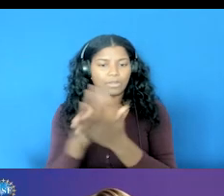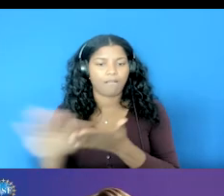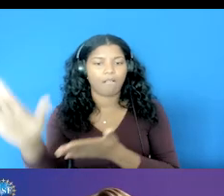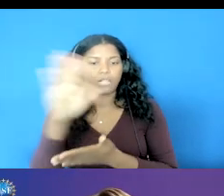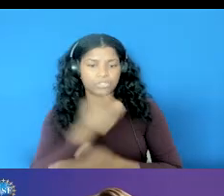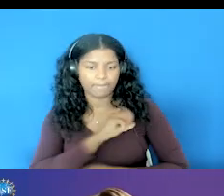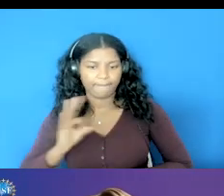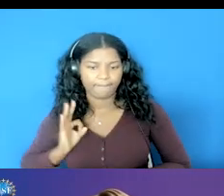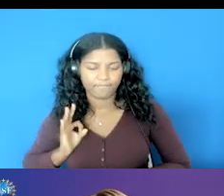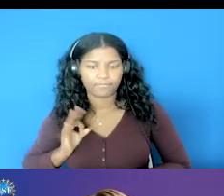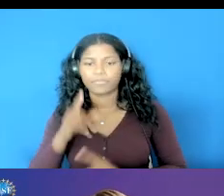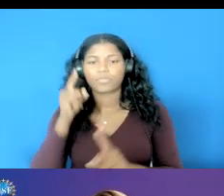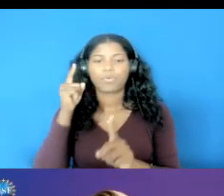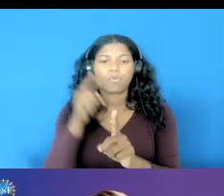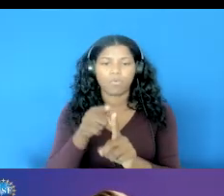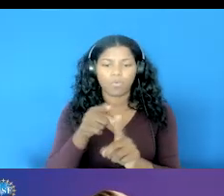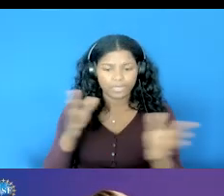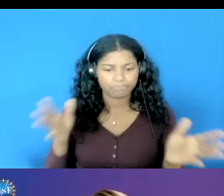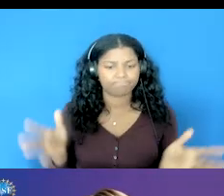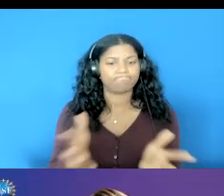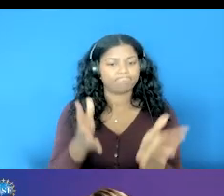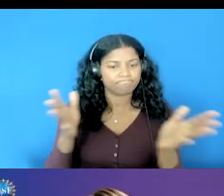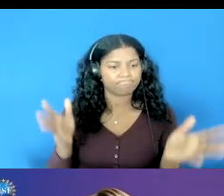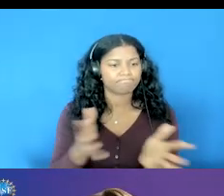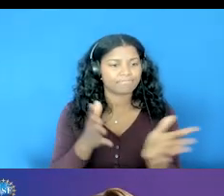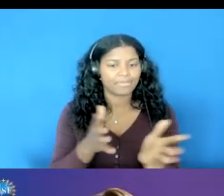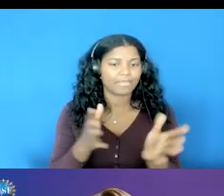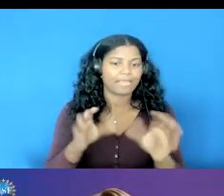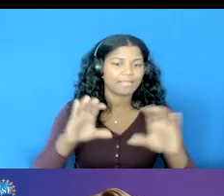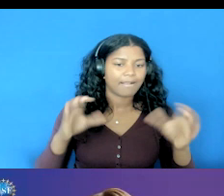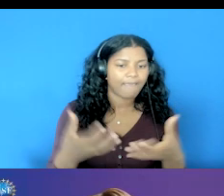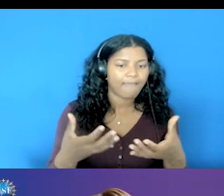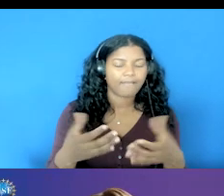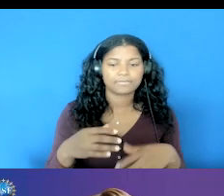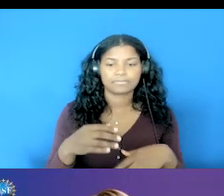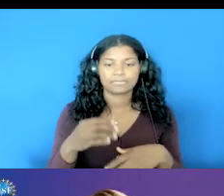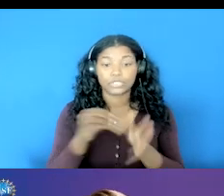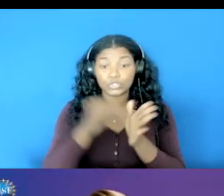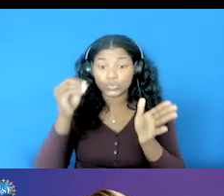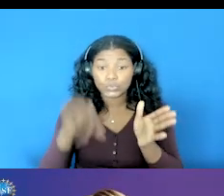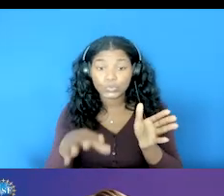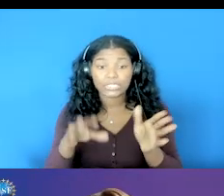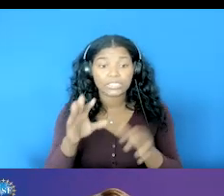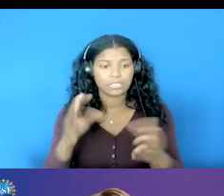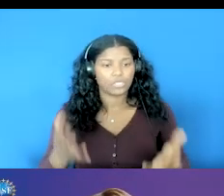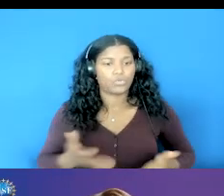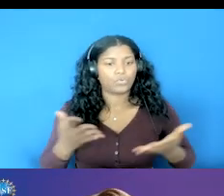With the goal of enriching the classroom experience so students are inspired to consider higher education and careers in stem.